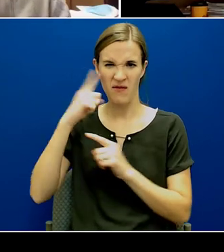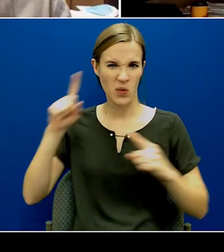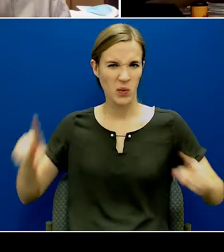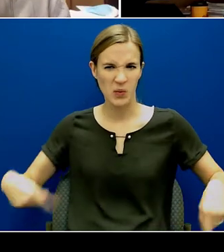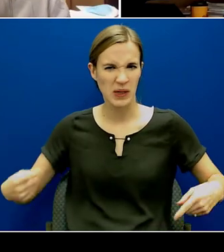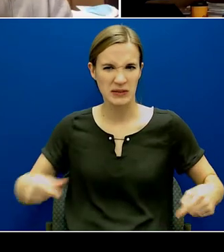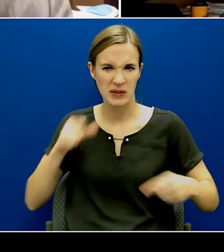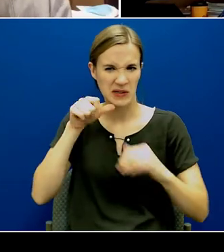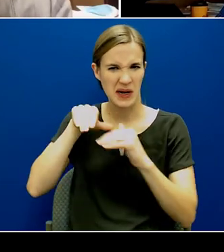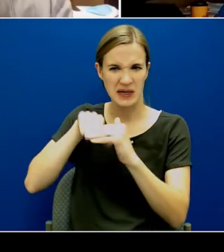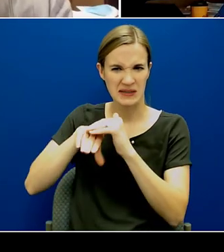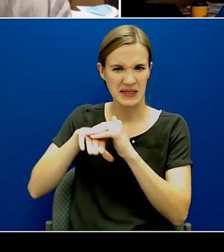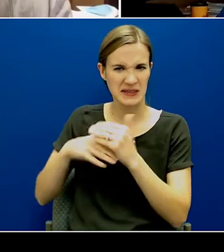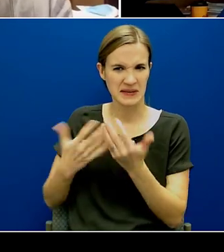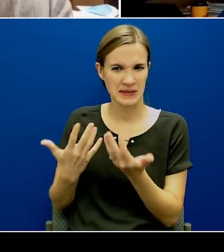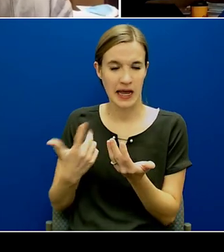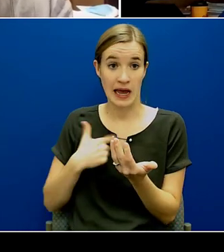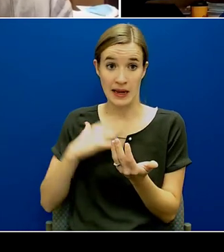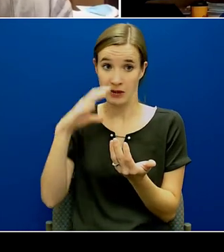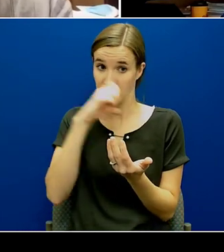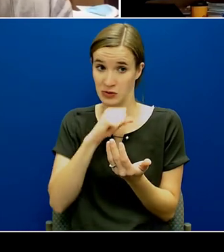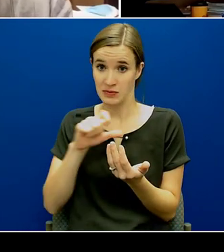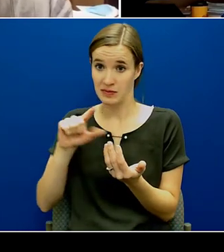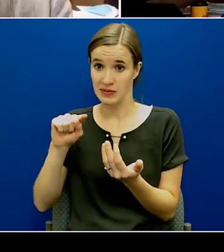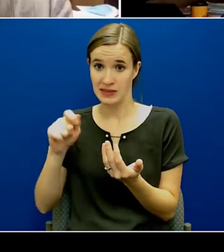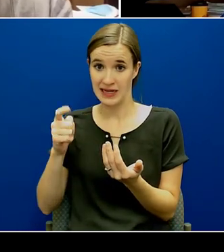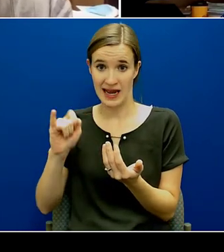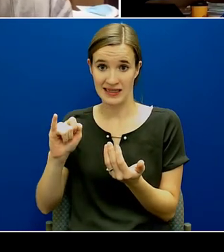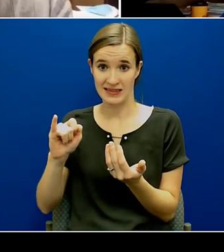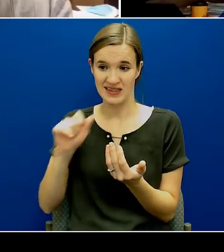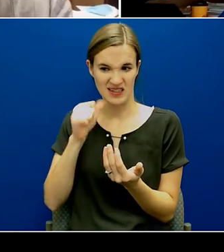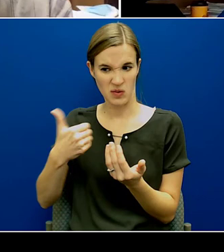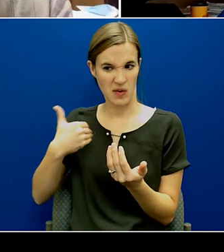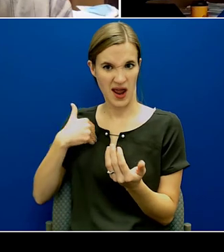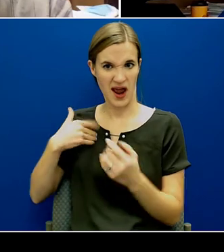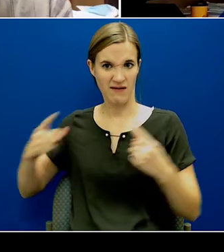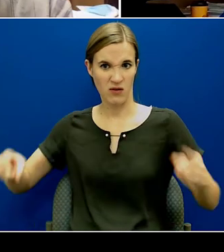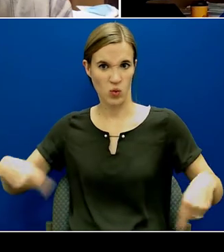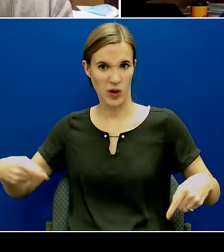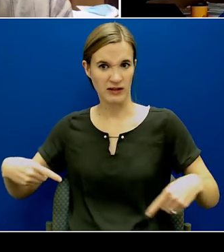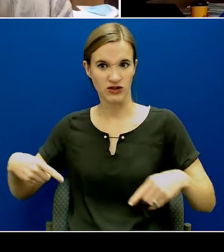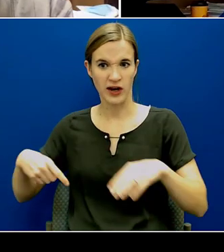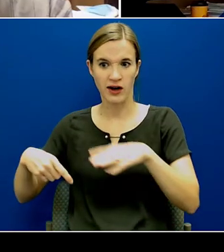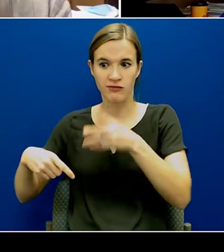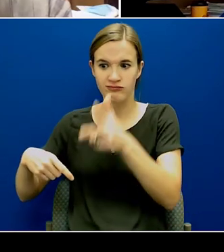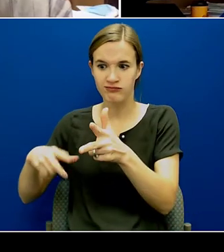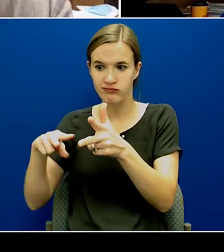accessible need? Melva: Yes, Trans IV, who's our local public transportation. They have accessible